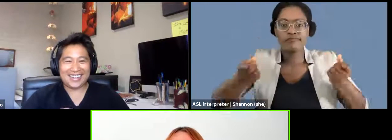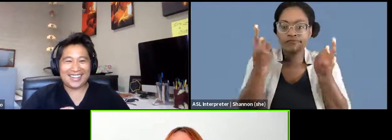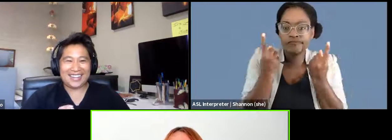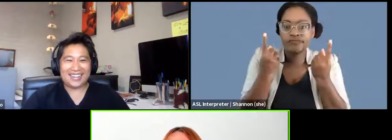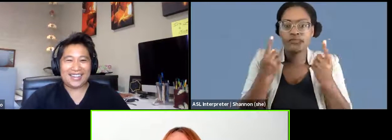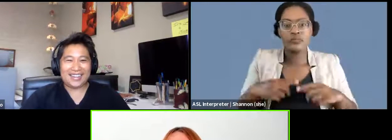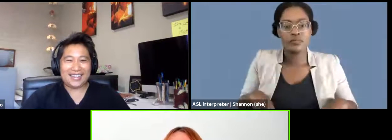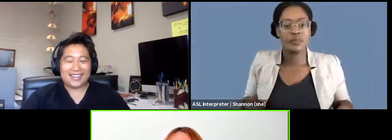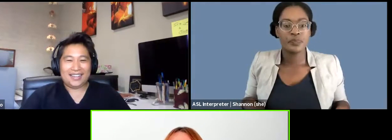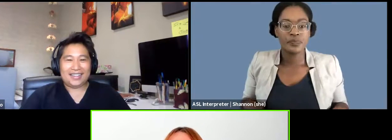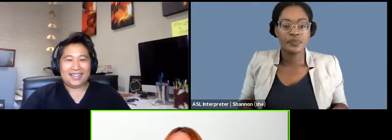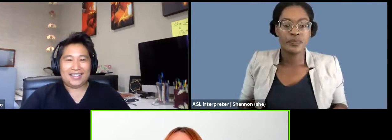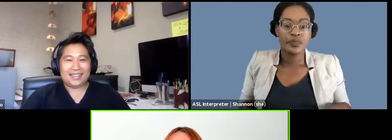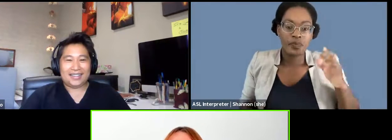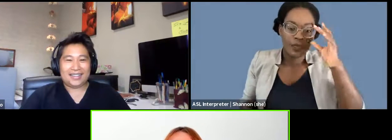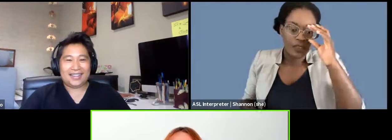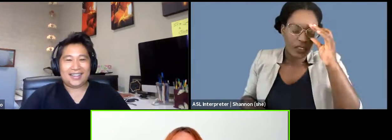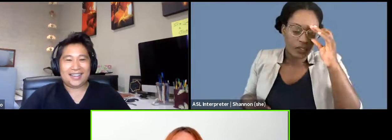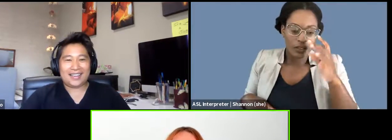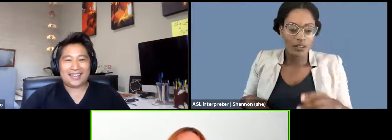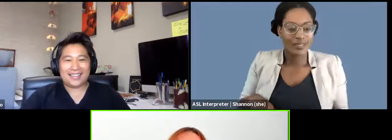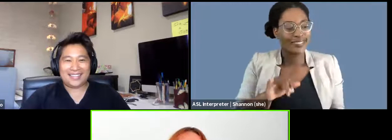for all BIPOC and underrepresented groups. She makes us proud everyday.’